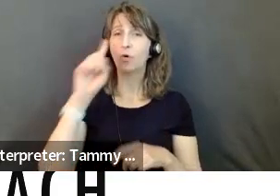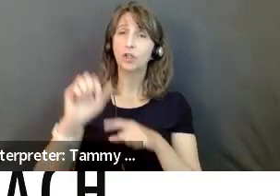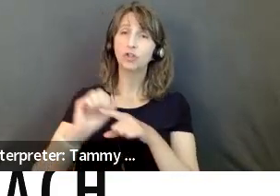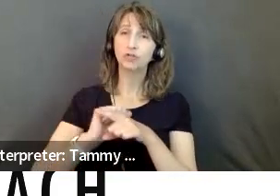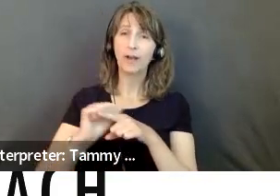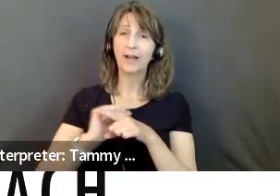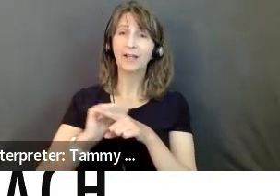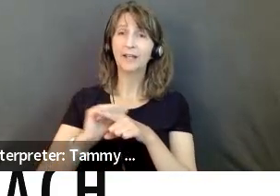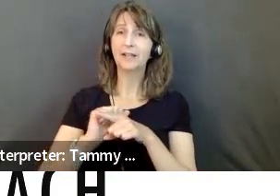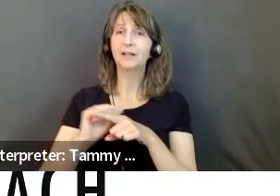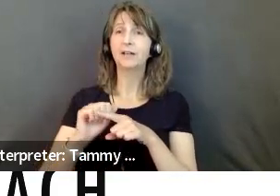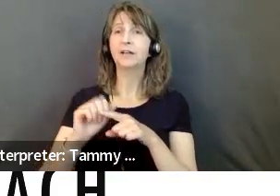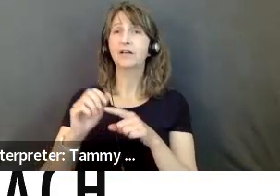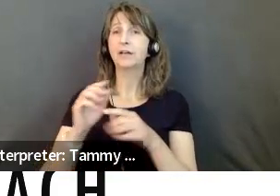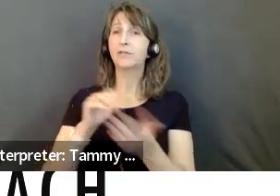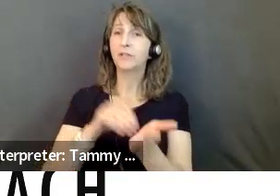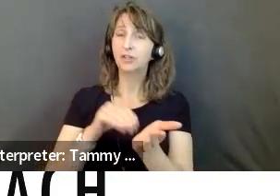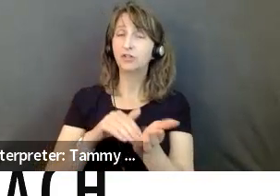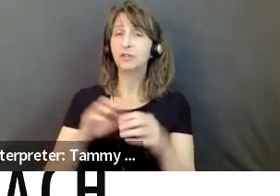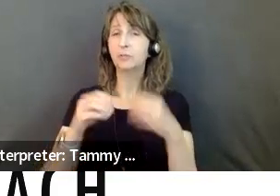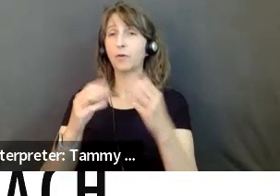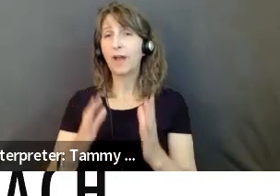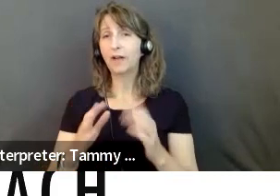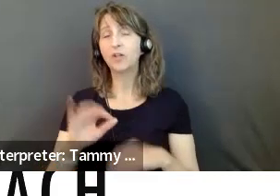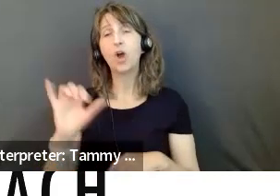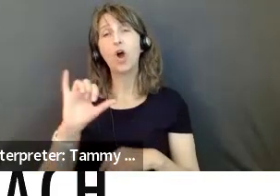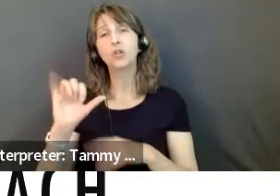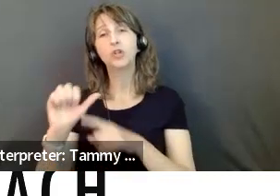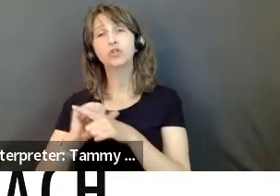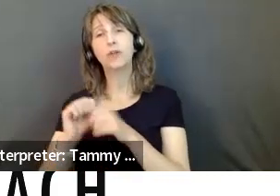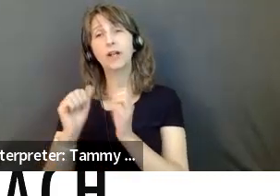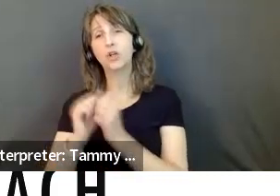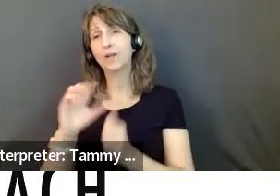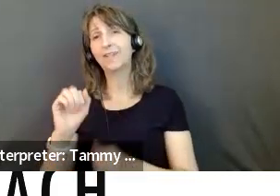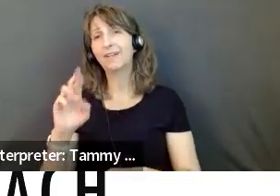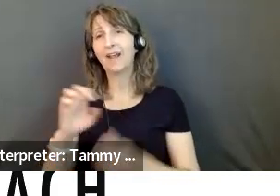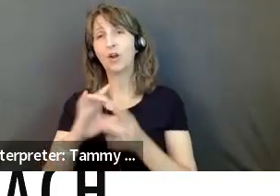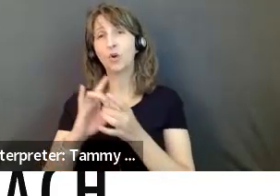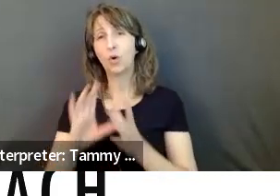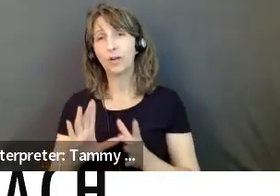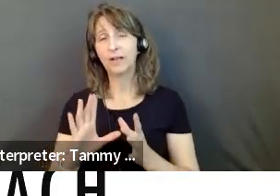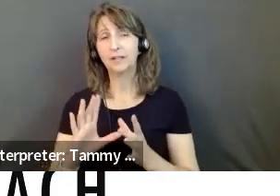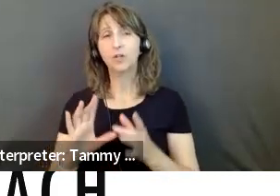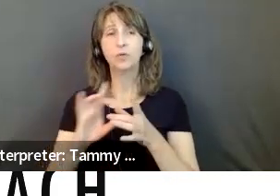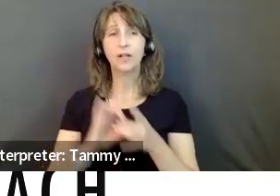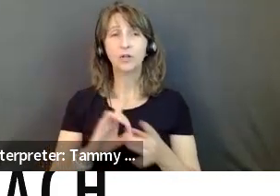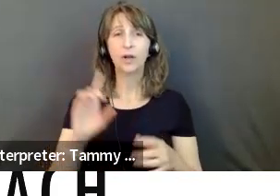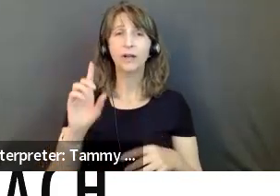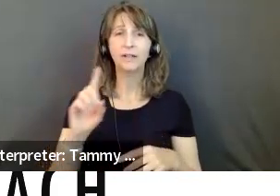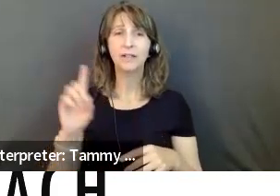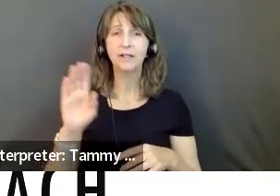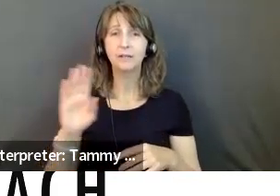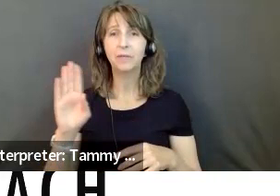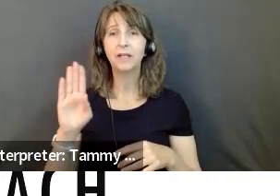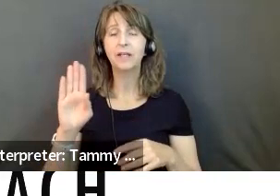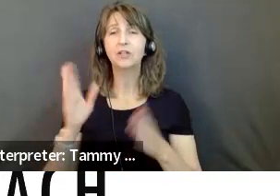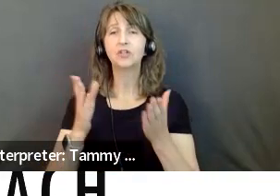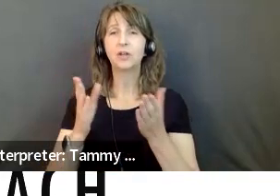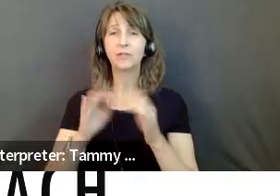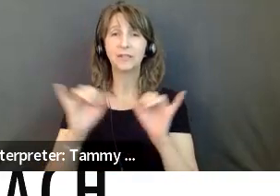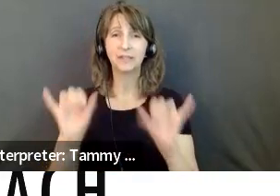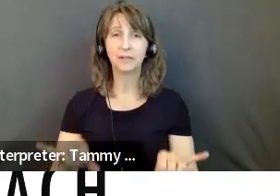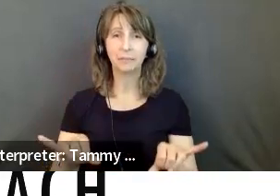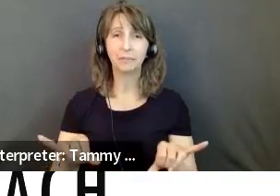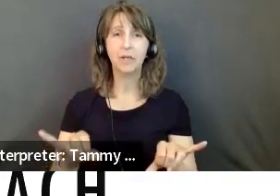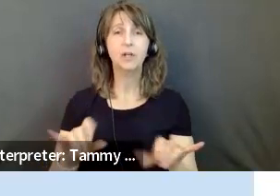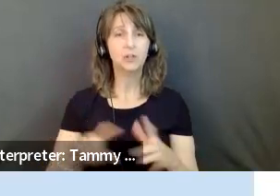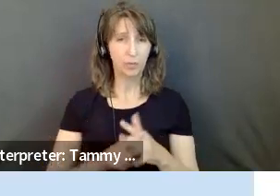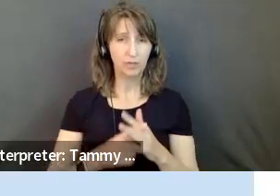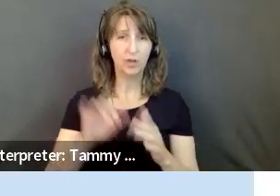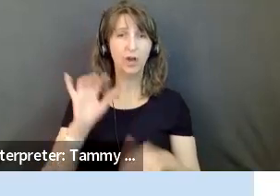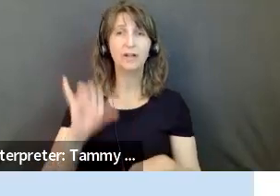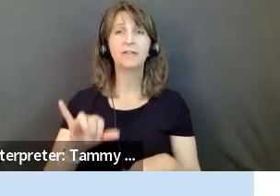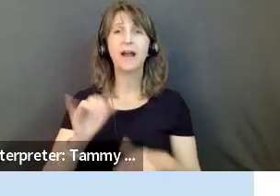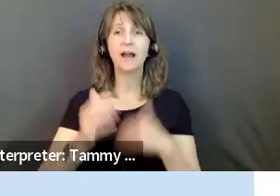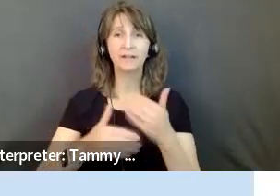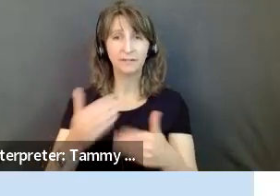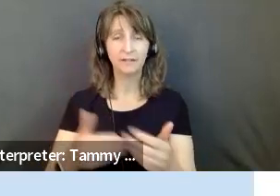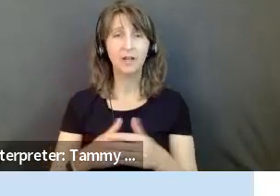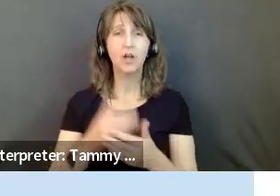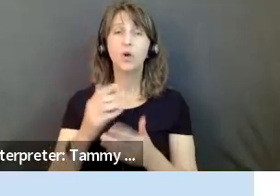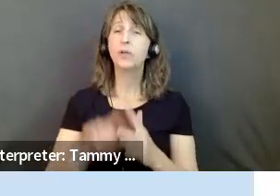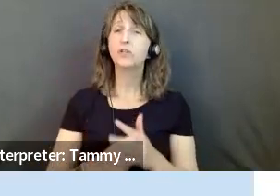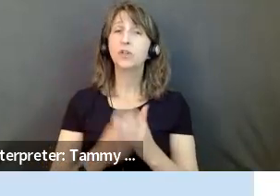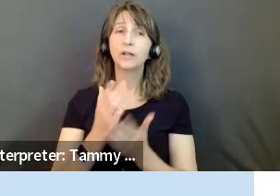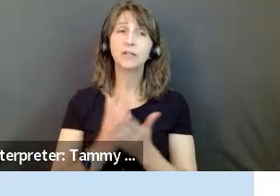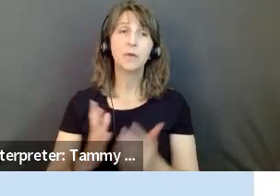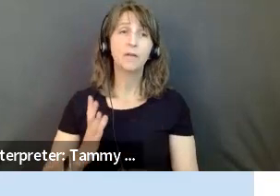So we've already begun all of those. Activities. We started some formal liaisons and partnerships.